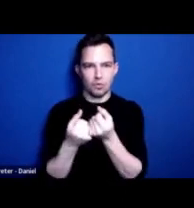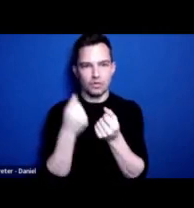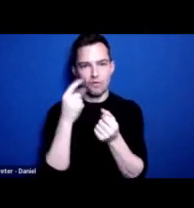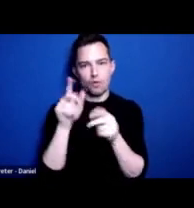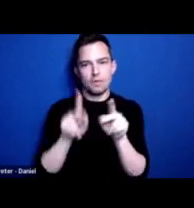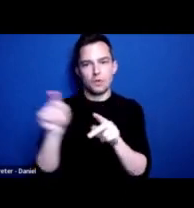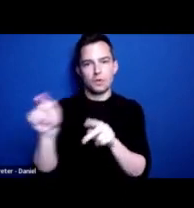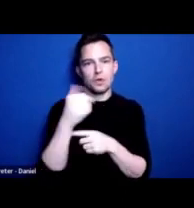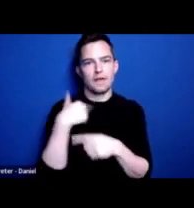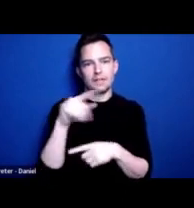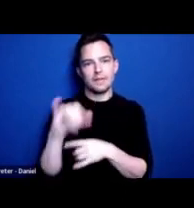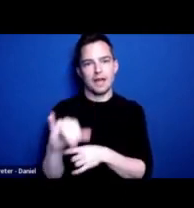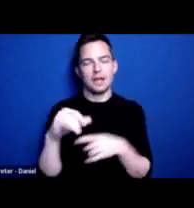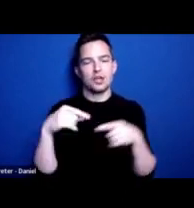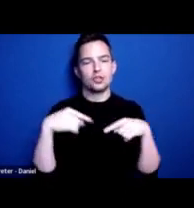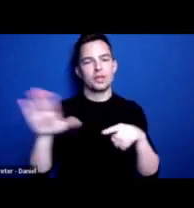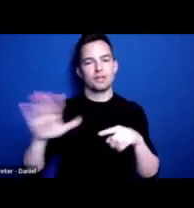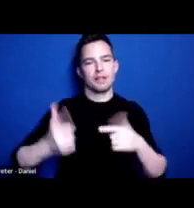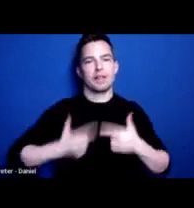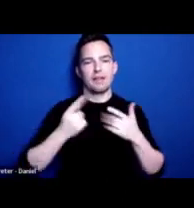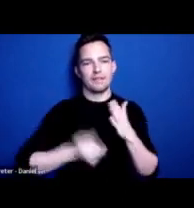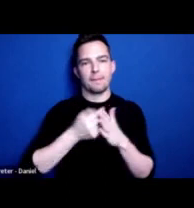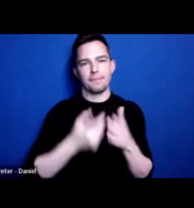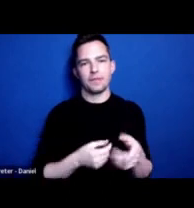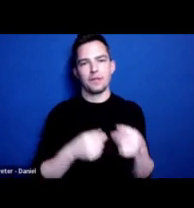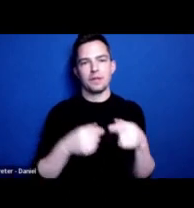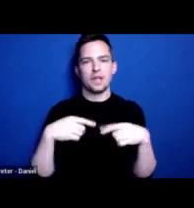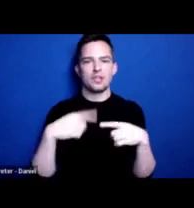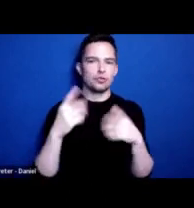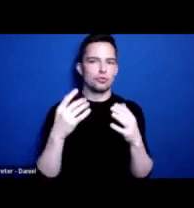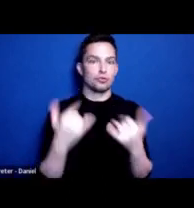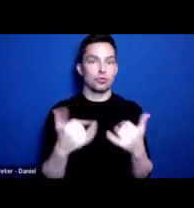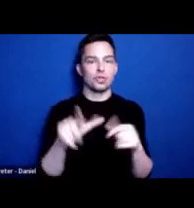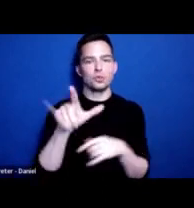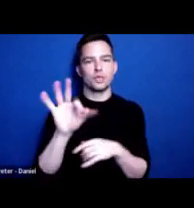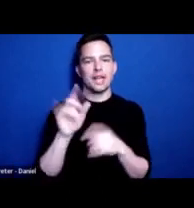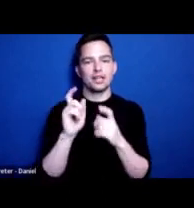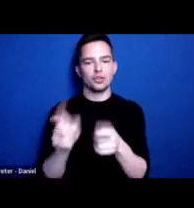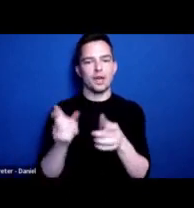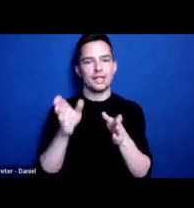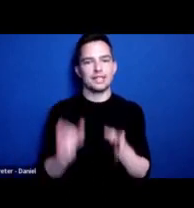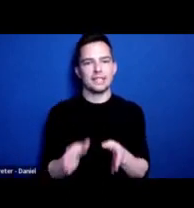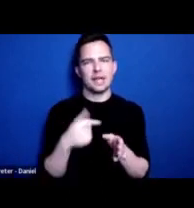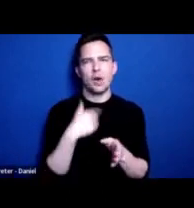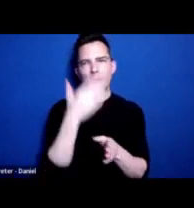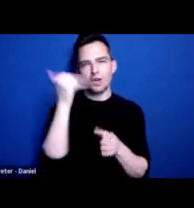TBI throughout their lifetime. And there are currently 29 grantees. I actually forgot to introduce myself at the